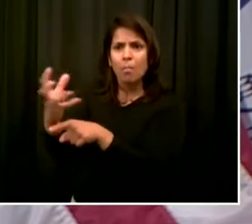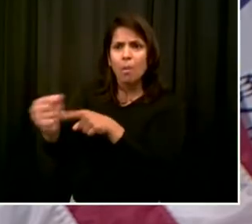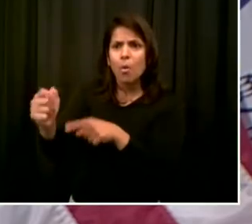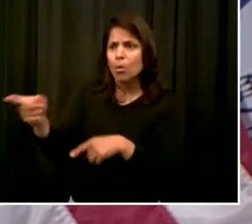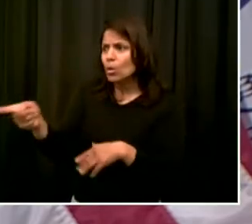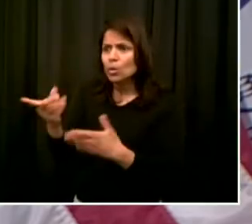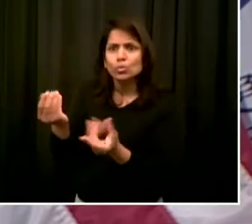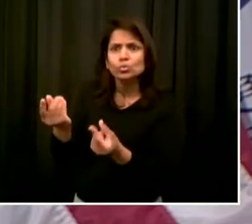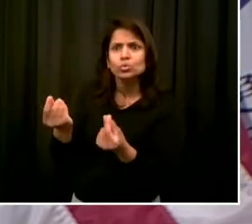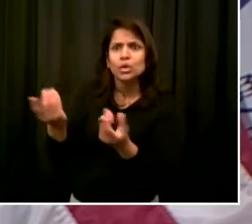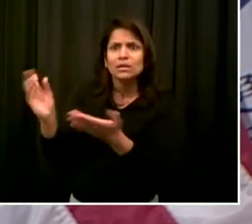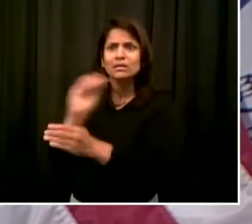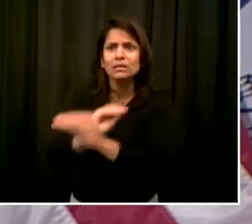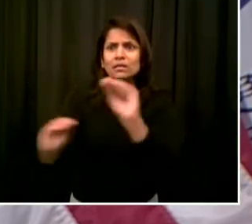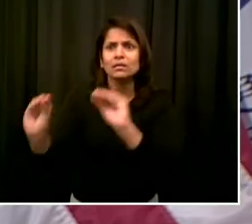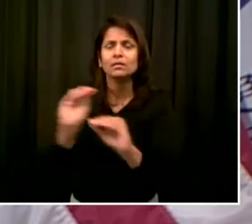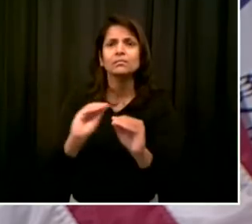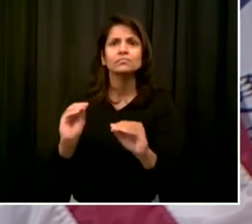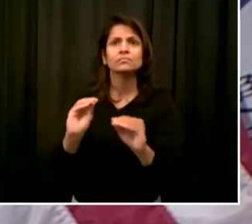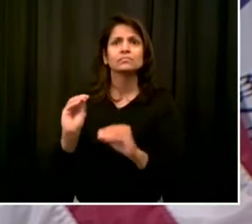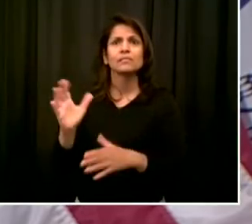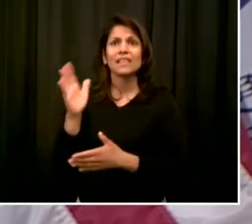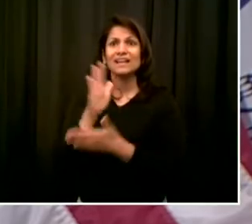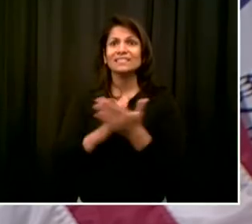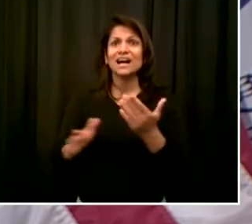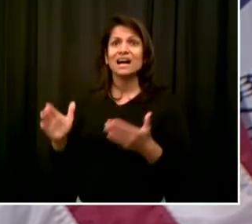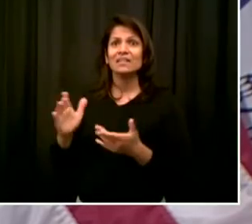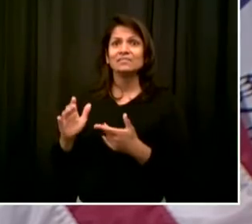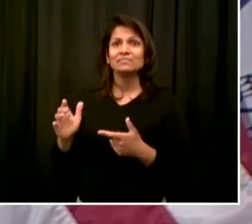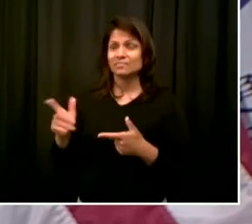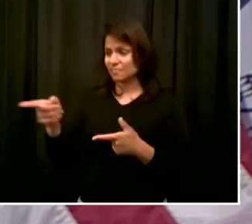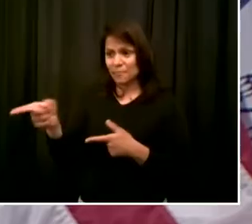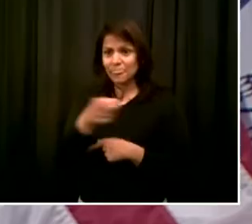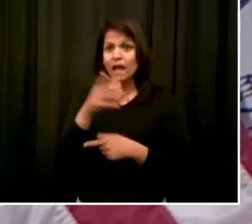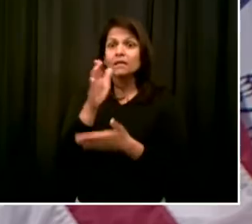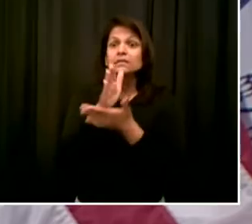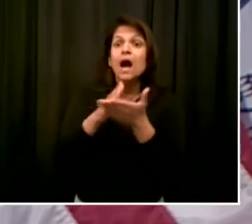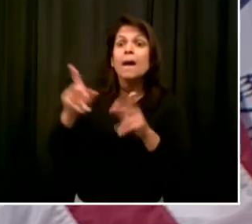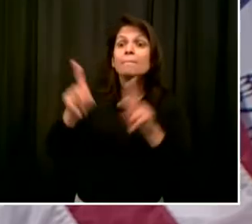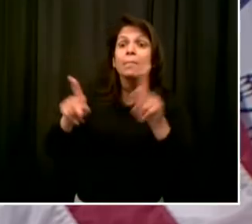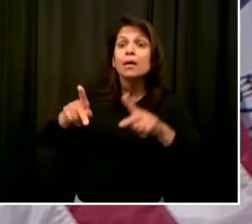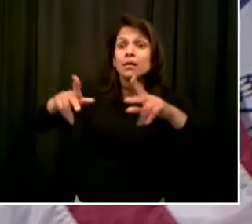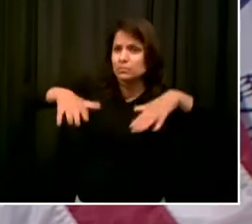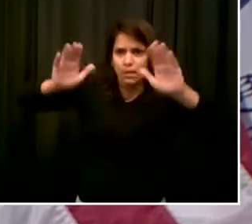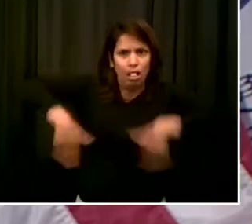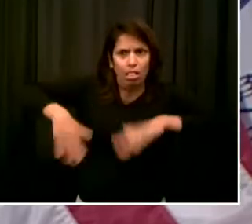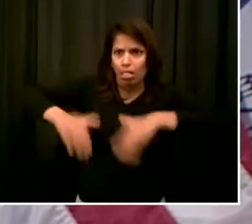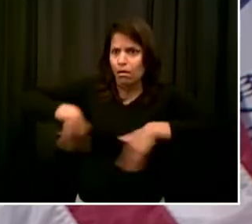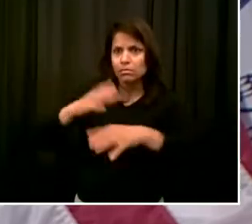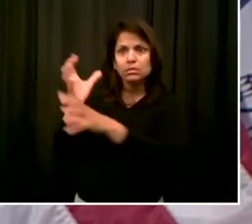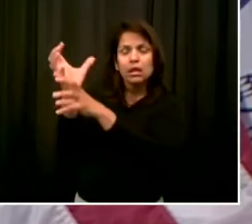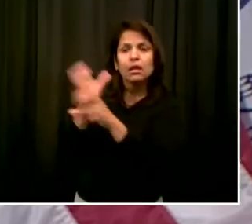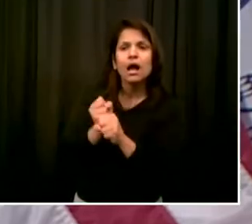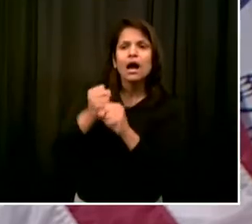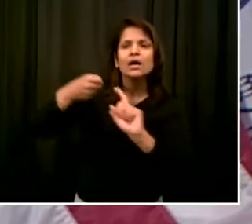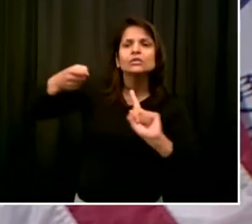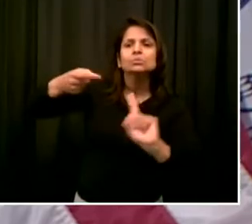PPEOLE HAVE A LOT F ODIFFEERNT CONCERNS BUT I CAN GUARANTEE YOU THE NUMBER ONE CONCERN HAS BEEN ECONOMIC NUMBER ONE CONCERN HAS BEEN PEOPLE SAYING WE ARE RUNNING OUT OF MONEY AND